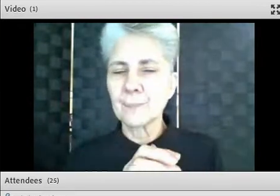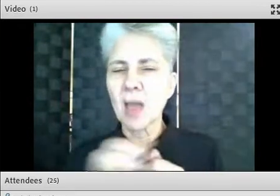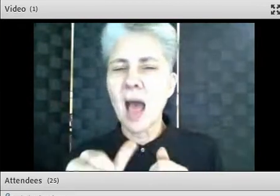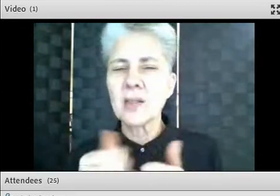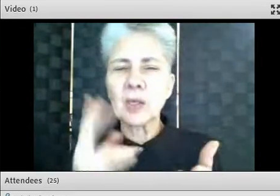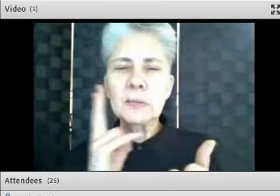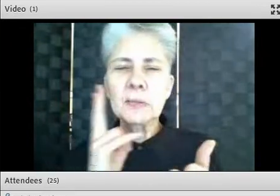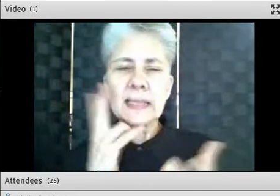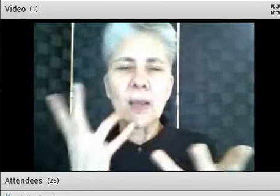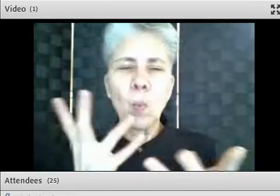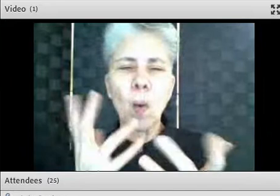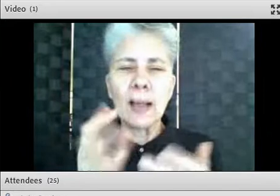Another thing that you'll see throughout